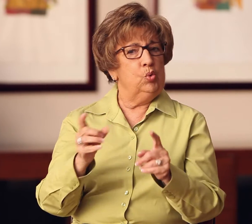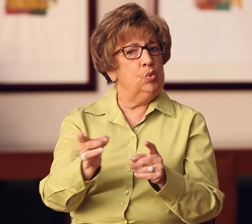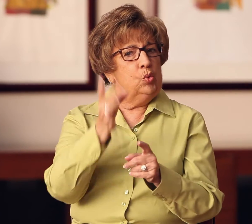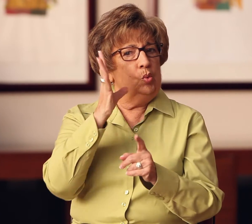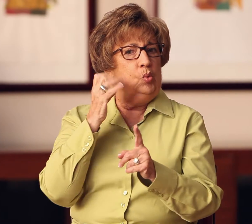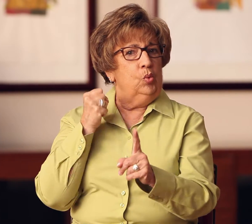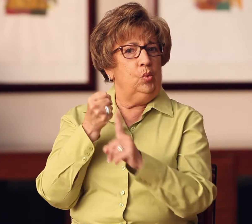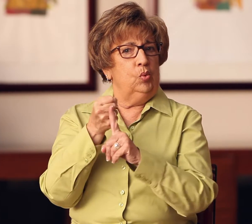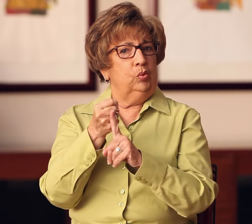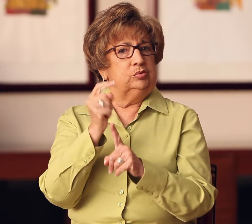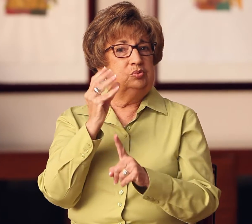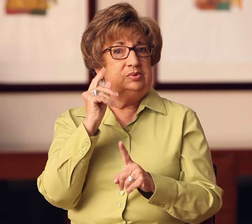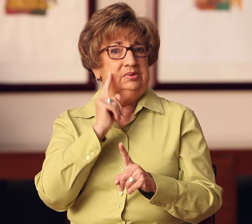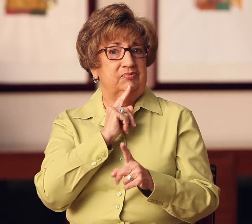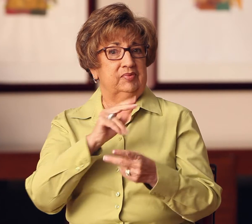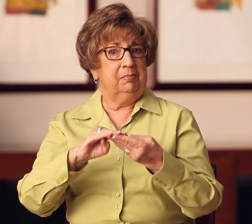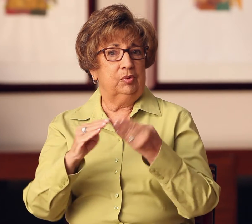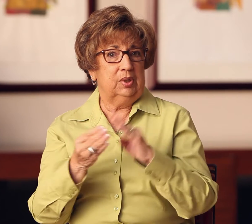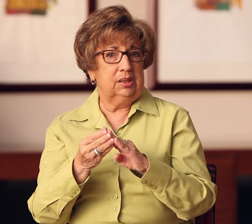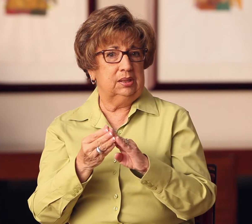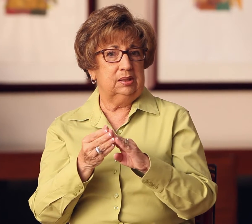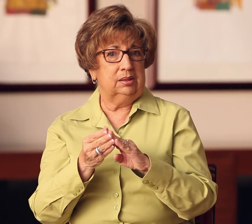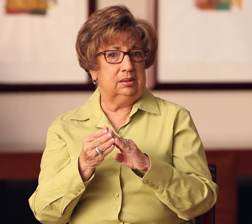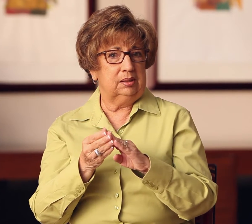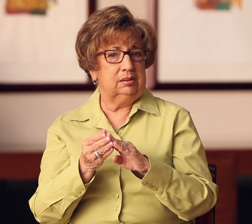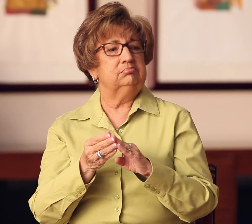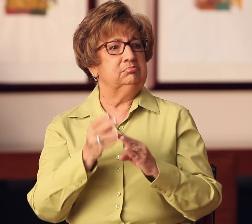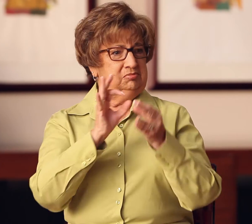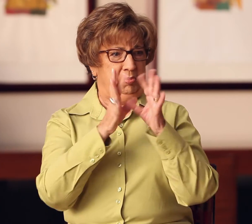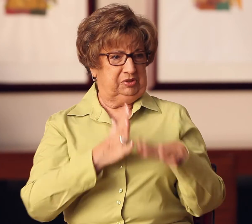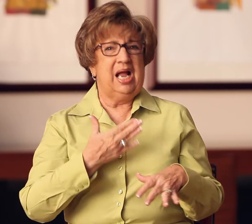it has a huge impact on the deaf community.